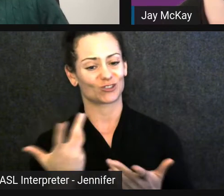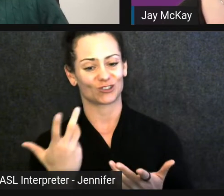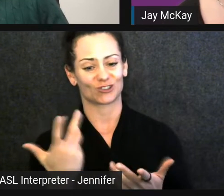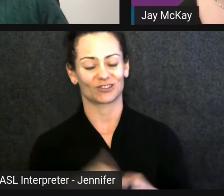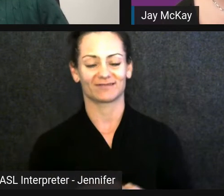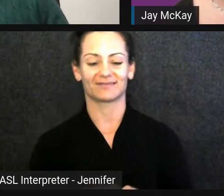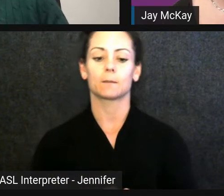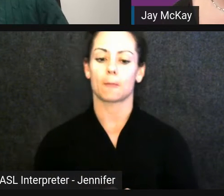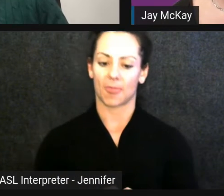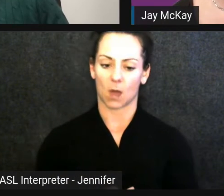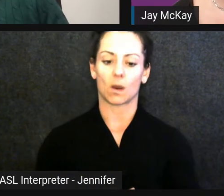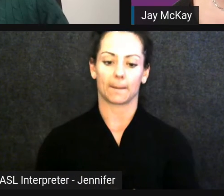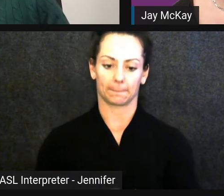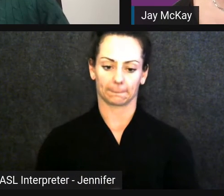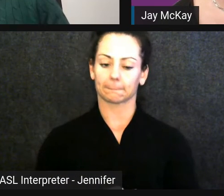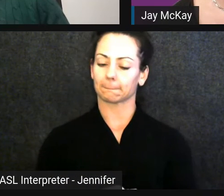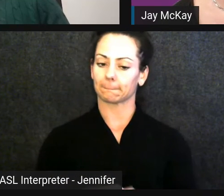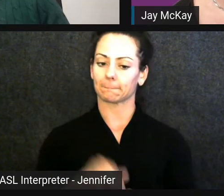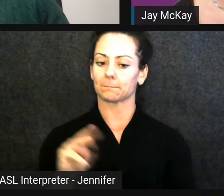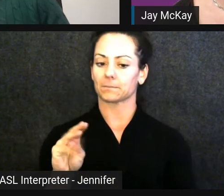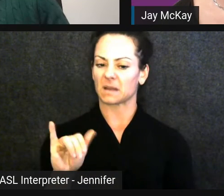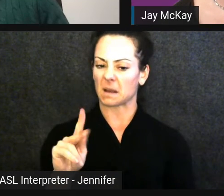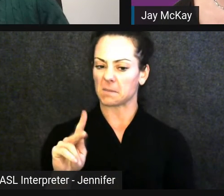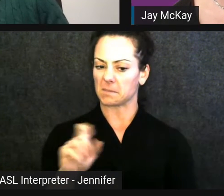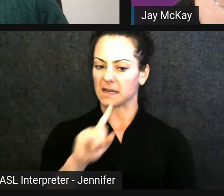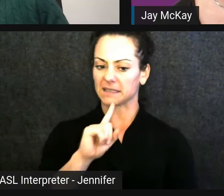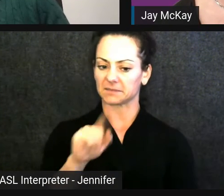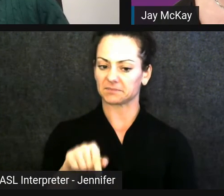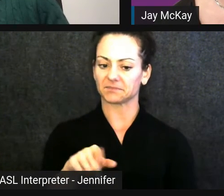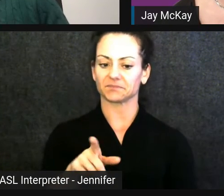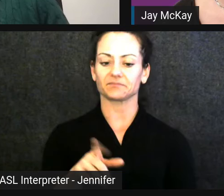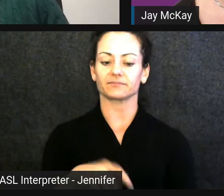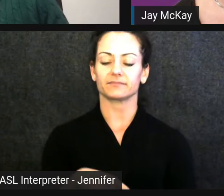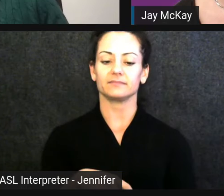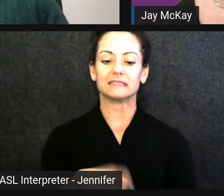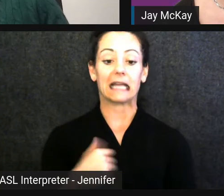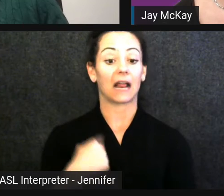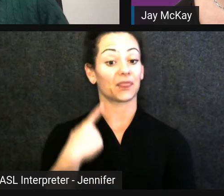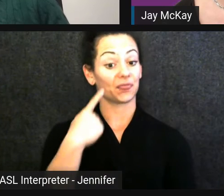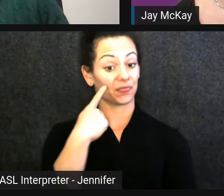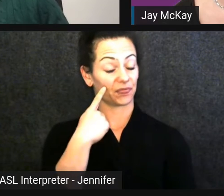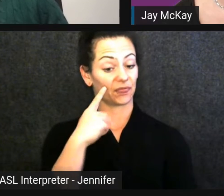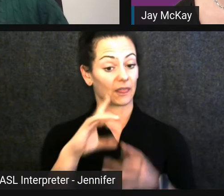Yes, I think, well, with the plugins, I think if they are simple